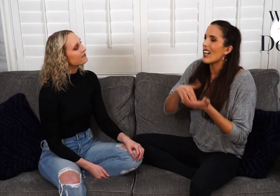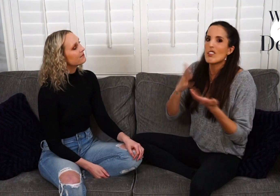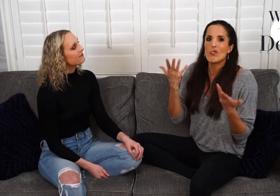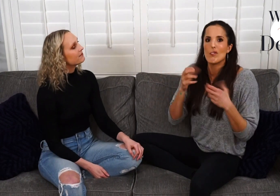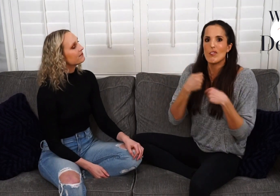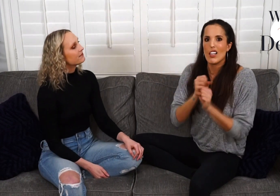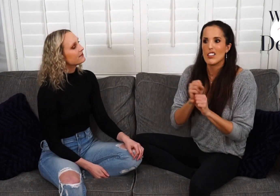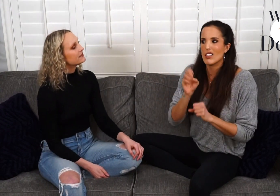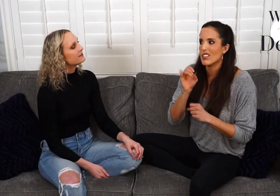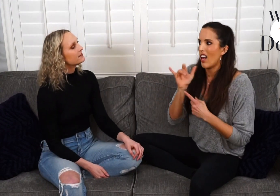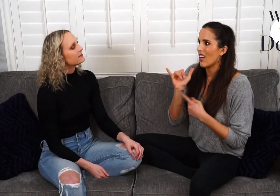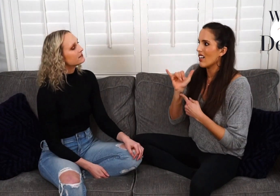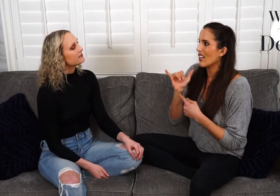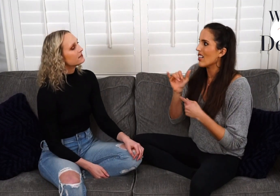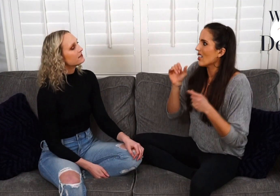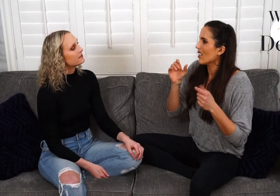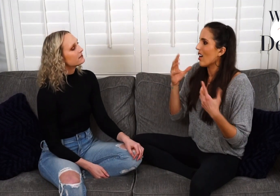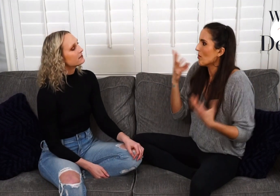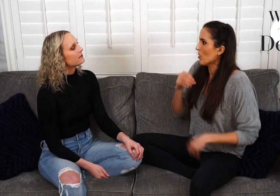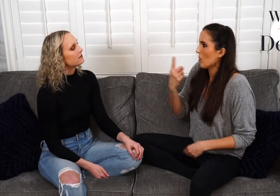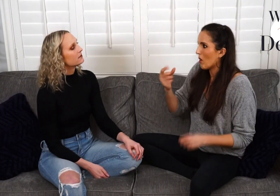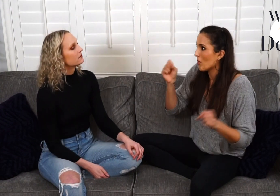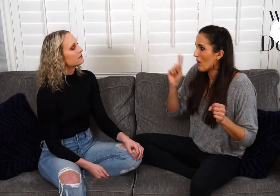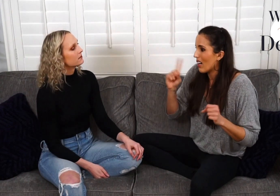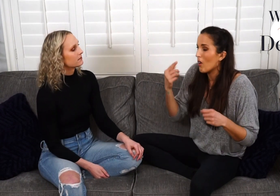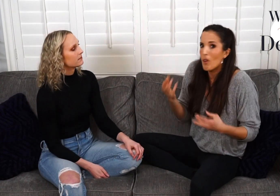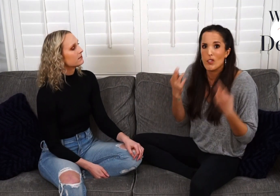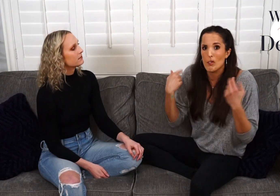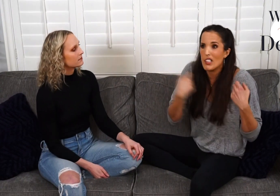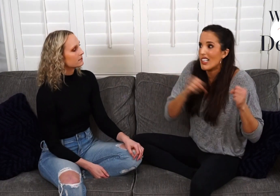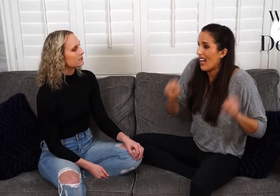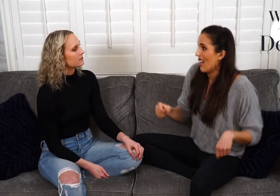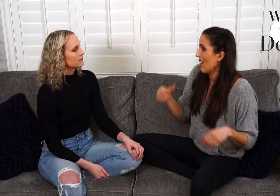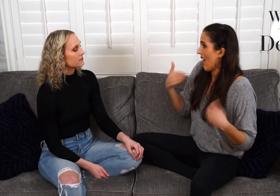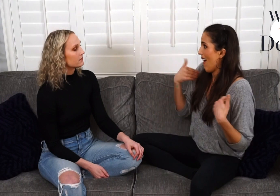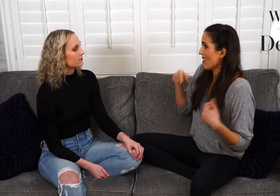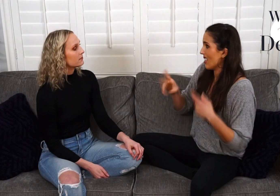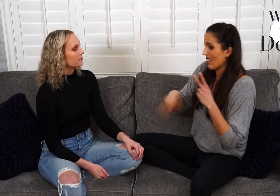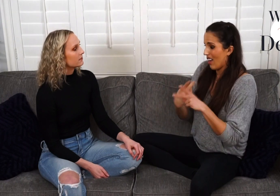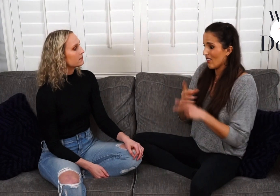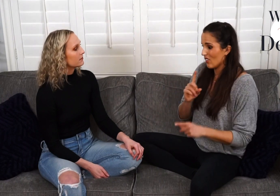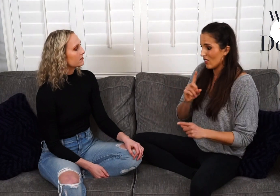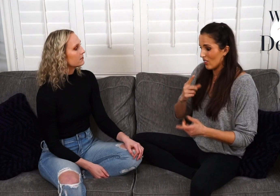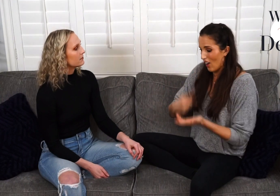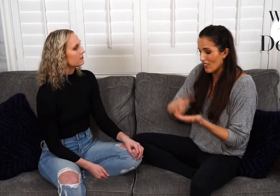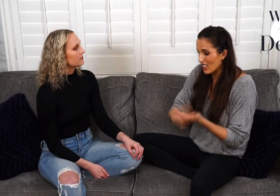again, it's what makes society a beautiful on where hopefully we can have these kinds of